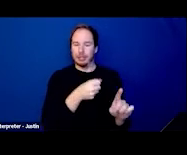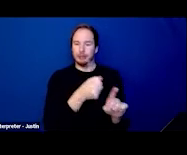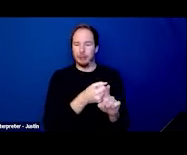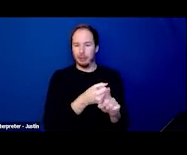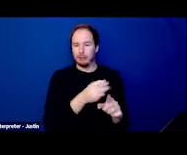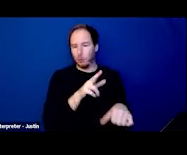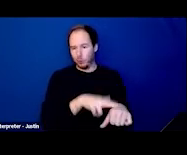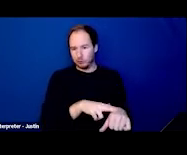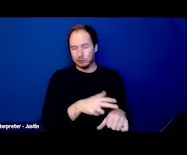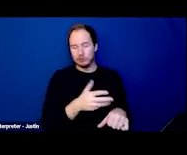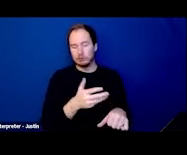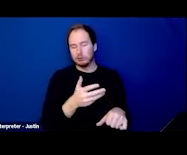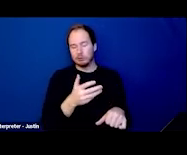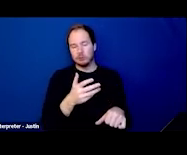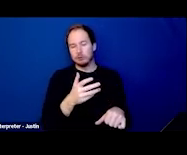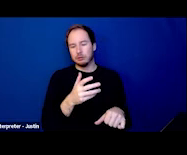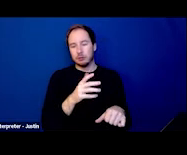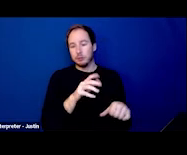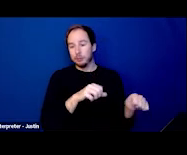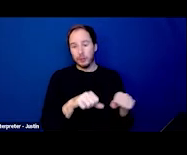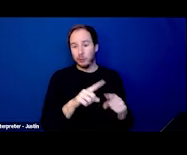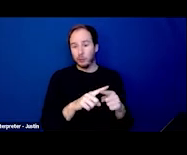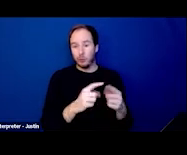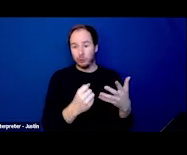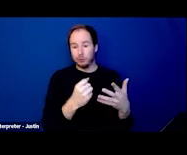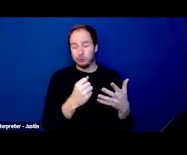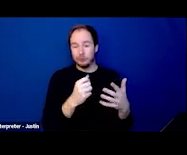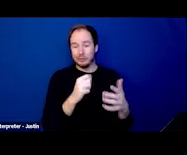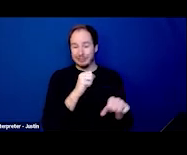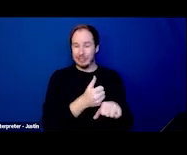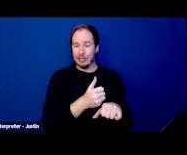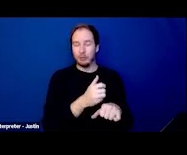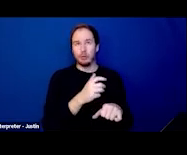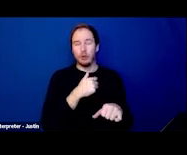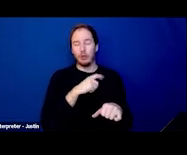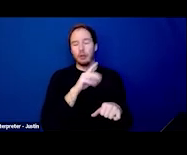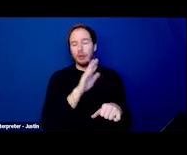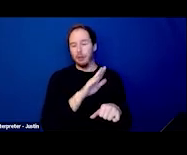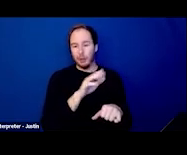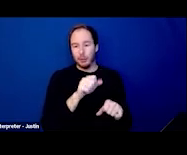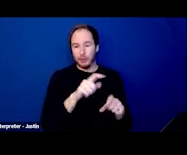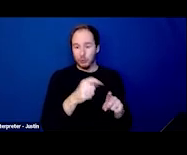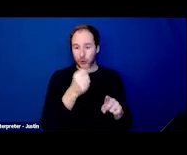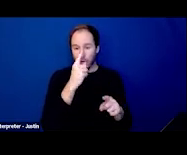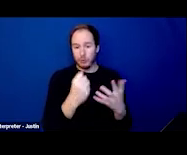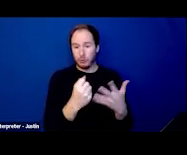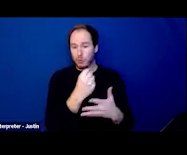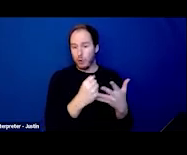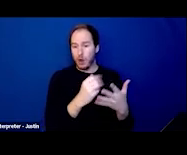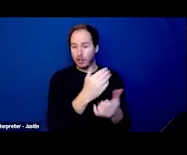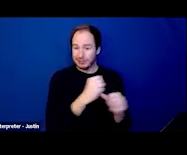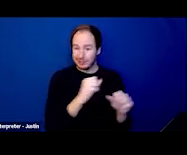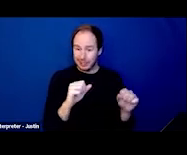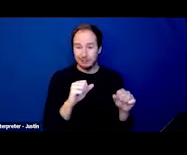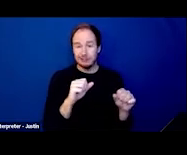Including the ability to prioritize or like the need, excuse me, to prioritize immediate safety needs, which of course can impact your ability